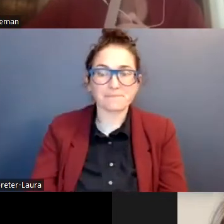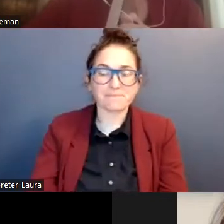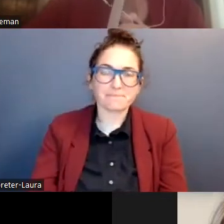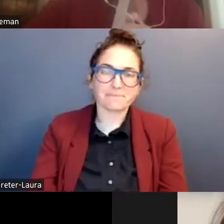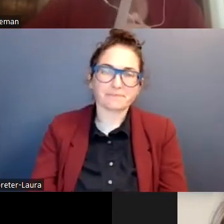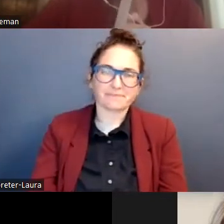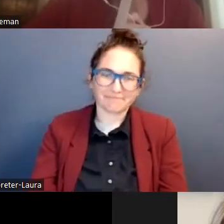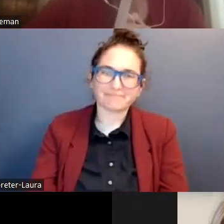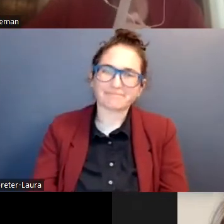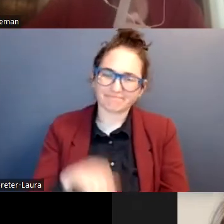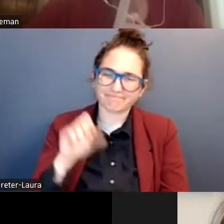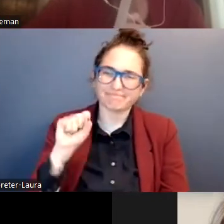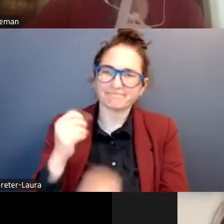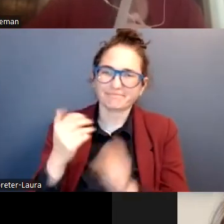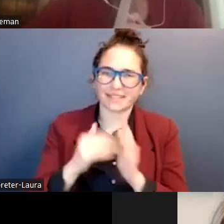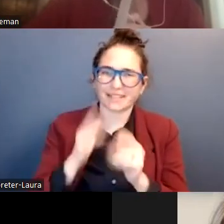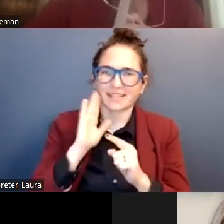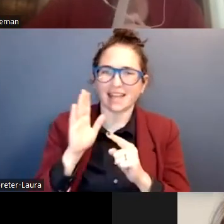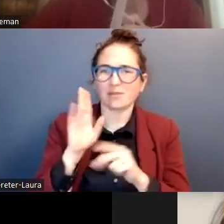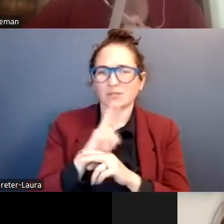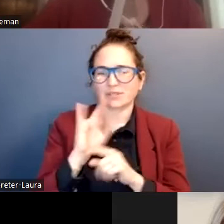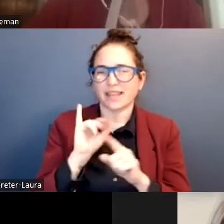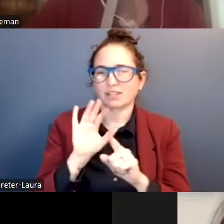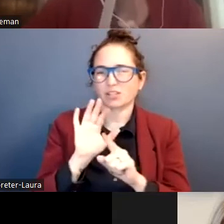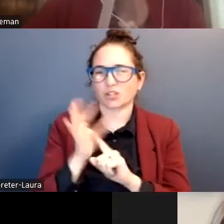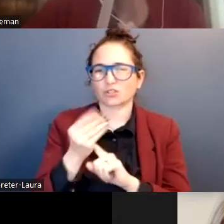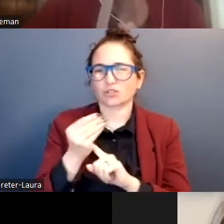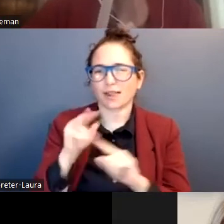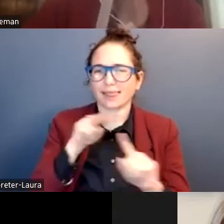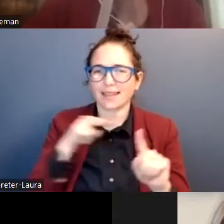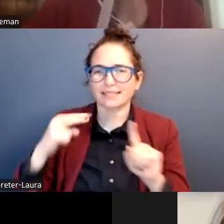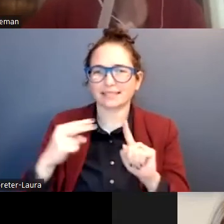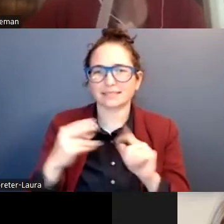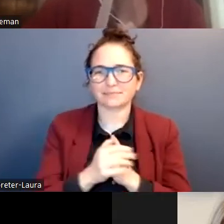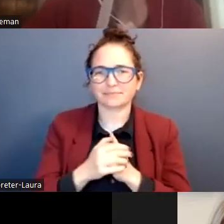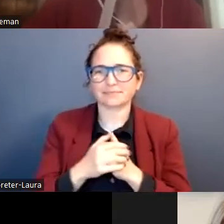Twara Goode: Yes, again, I'm gonna use a cultural lens. And I had four areas perhaps to focus